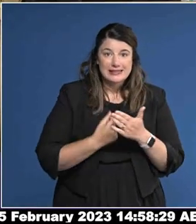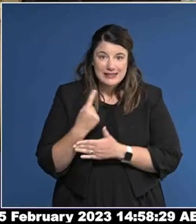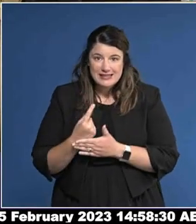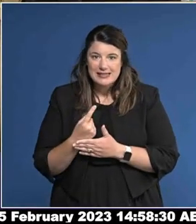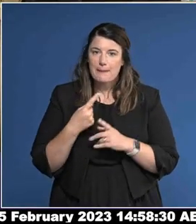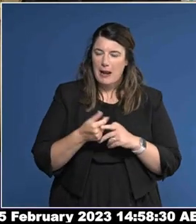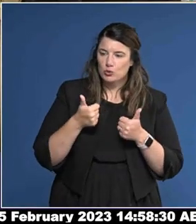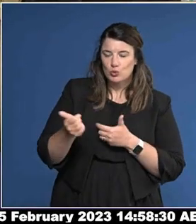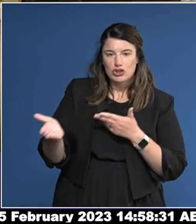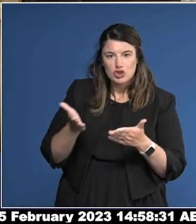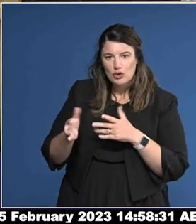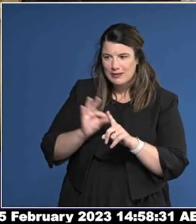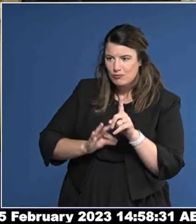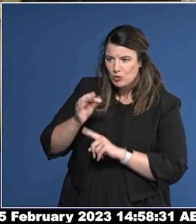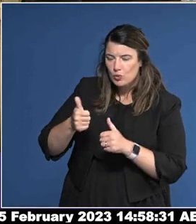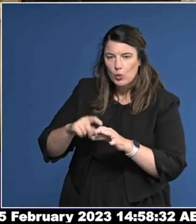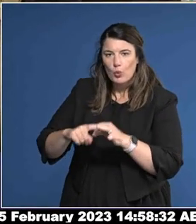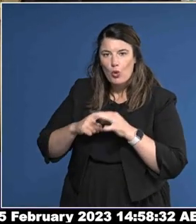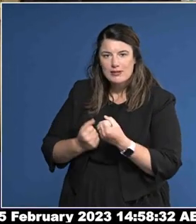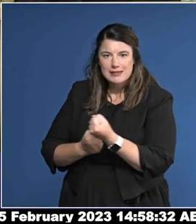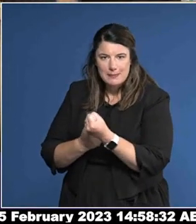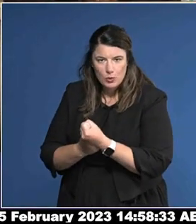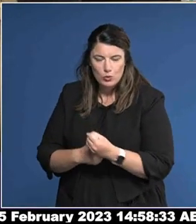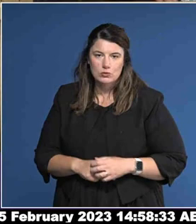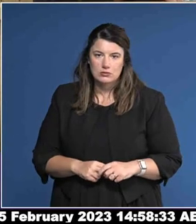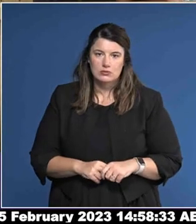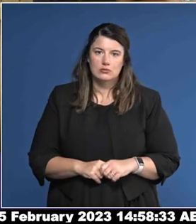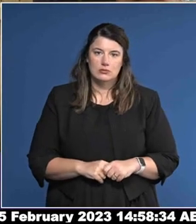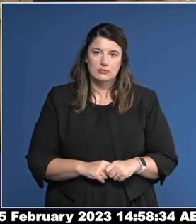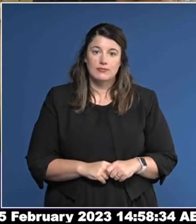So this particular VANE report would be looked at also at an operational level,